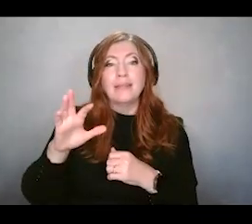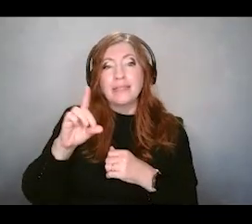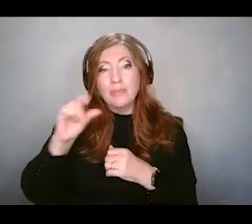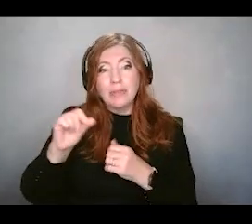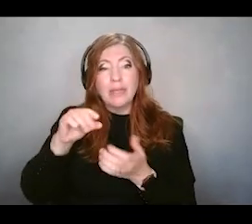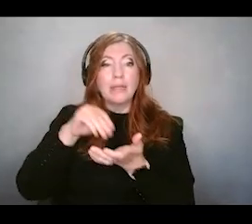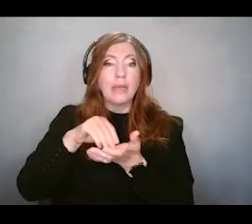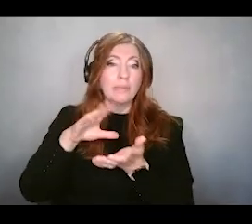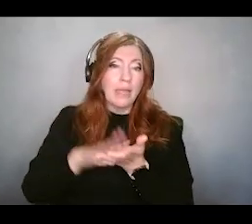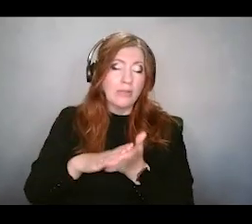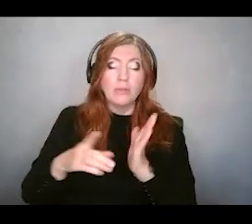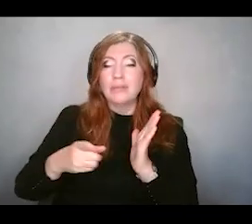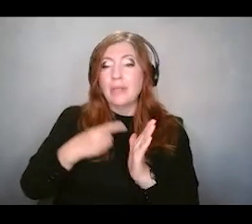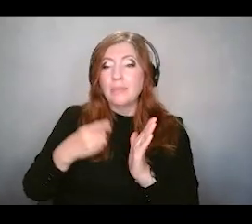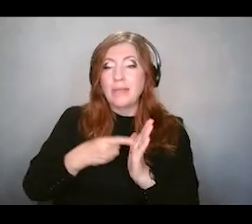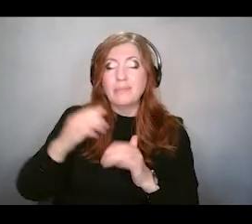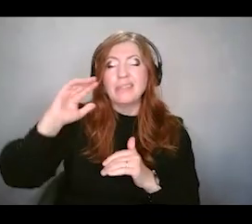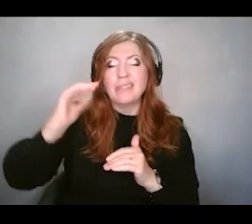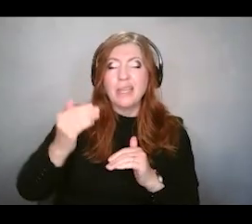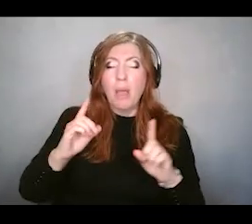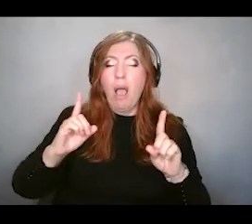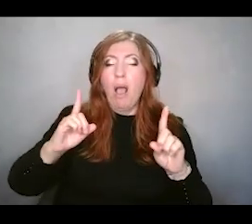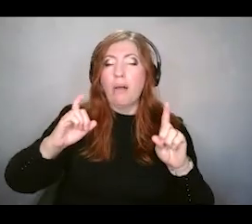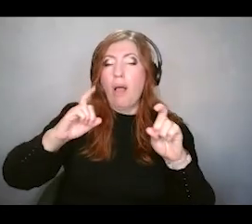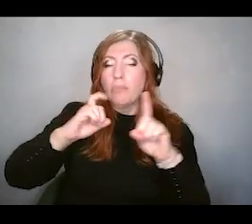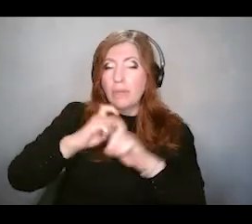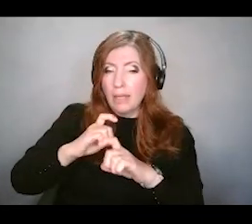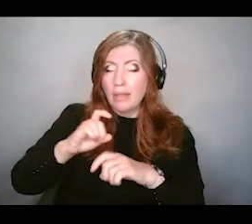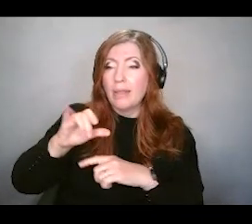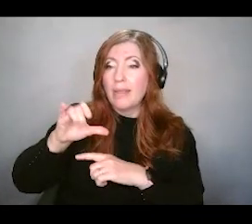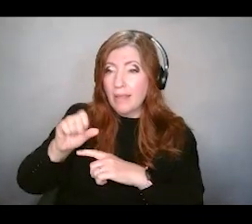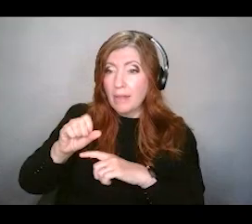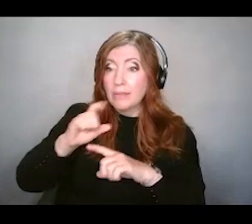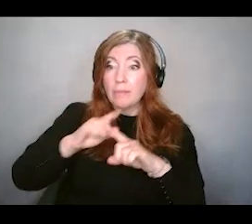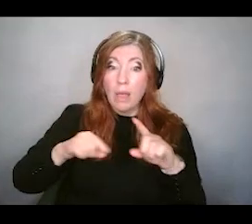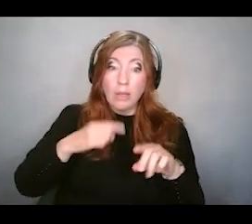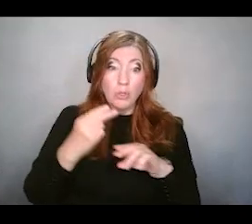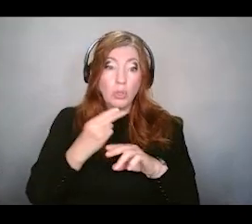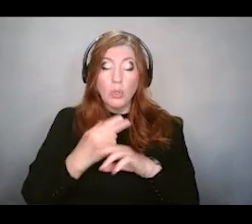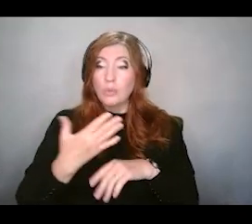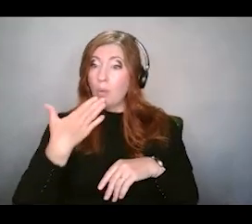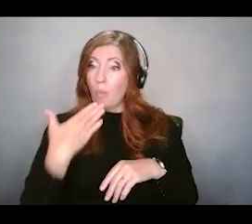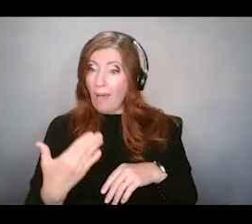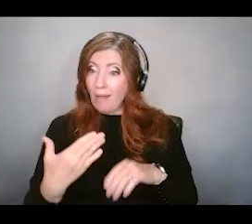sometimes seem complicated, but when used well, it becomes a valuable tool.